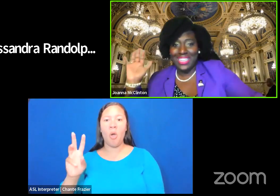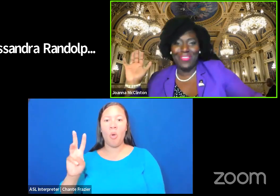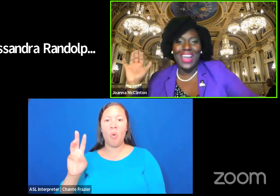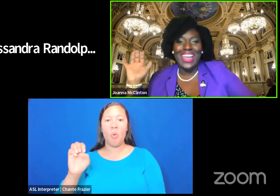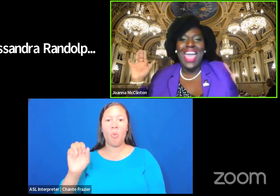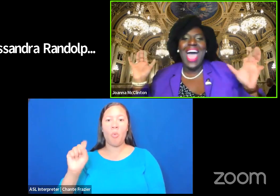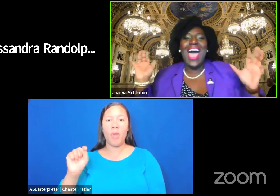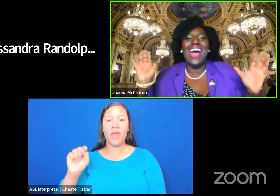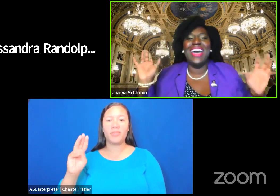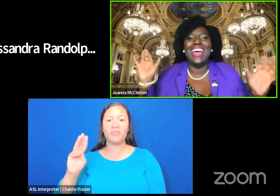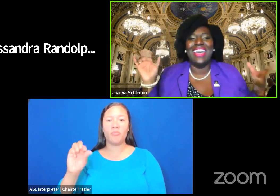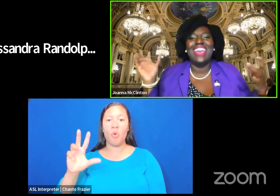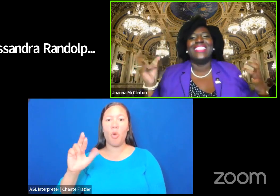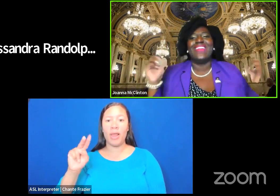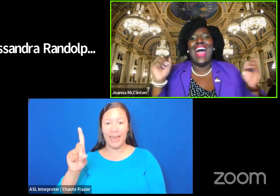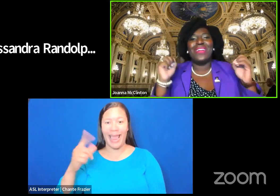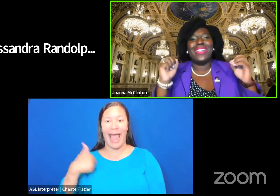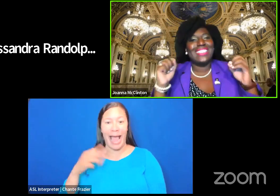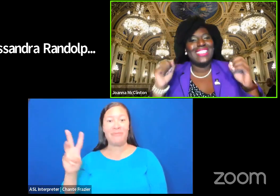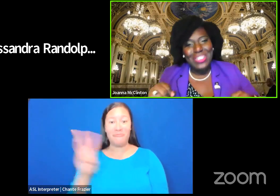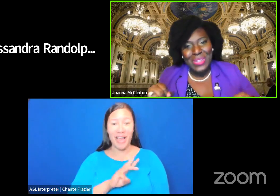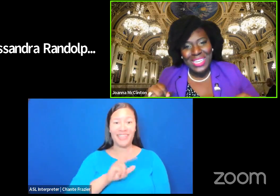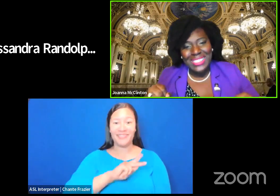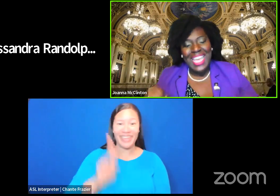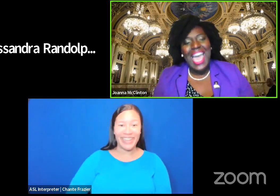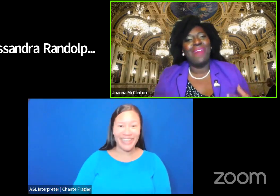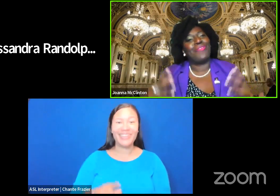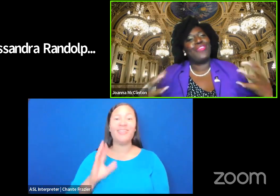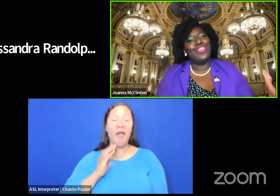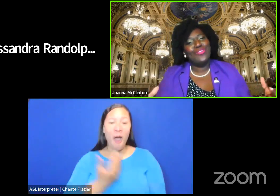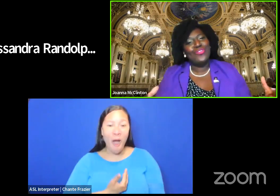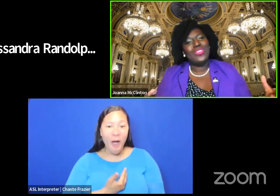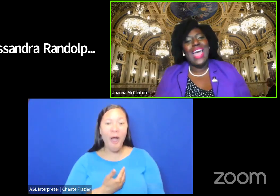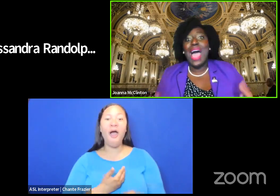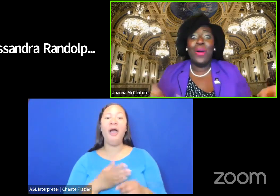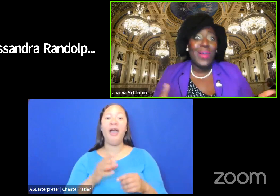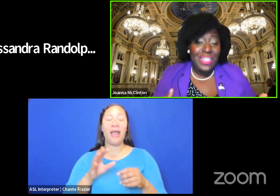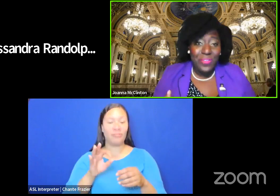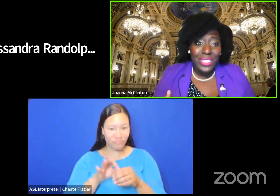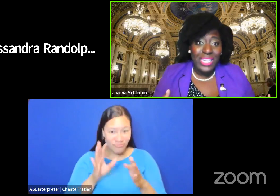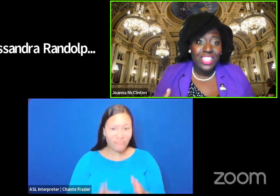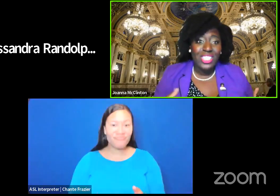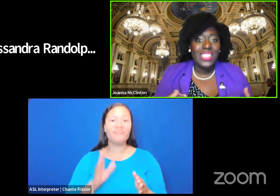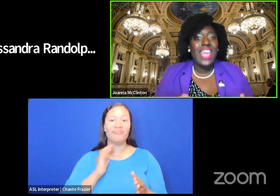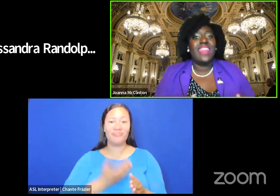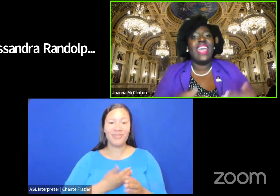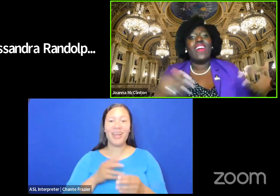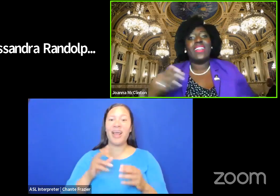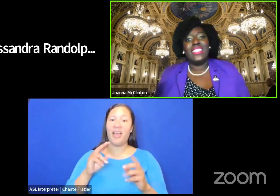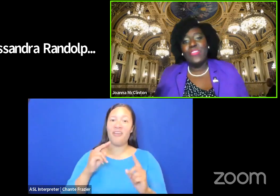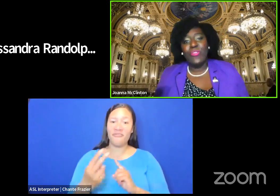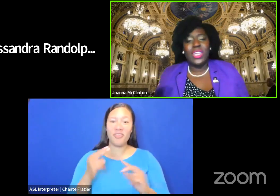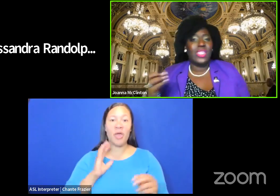for that. Additionally, when we look at how we are able to have